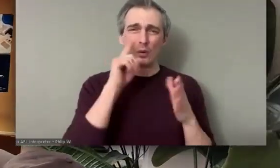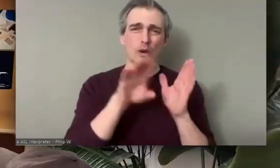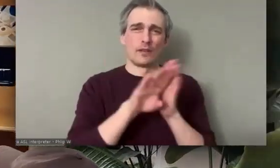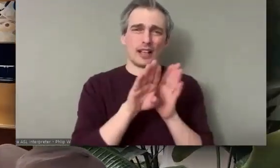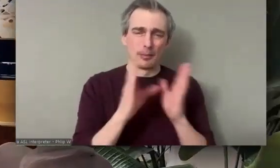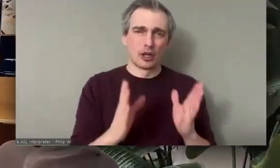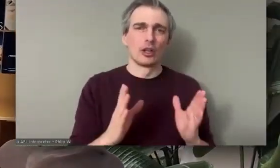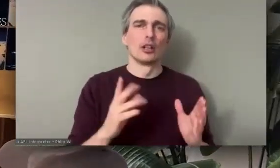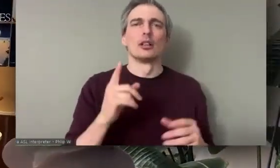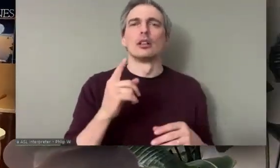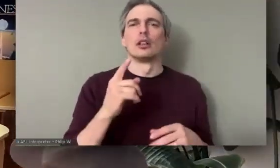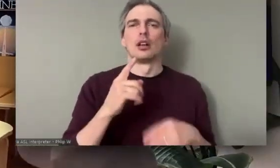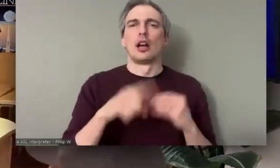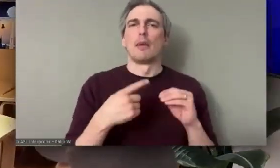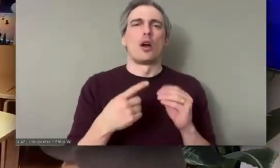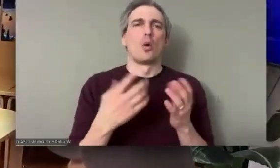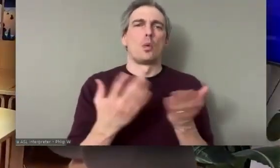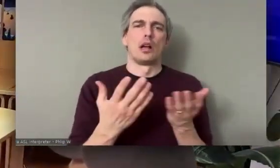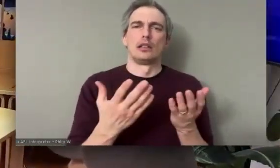patterns, best practices, make for a